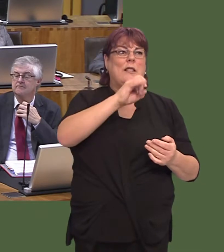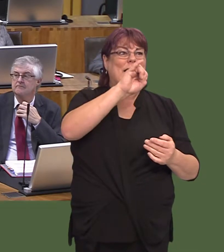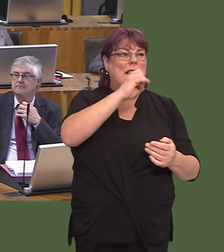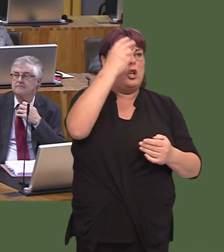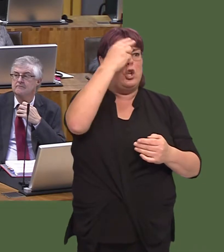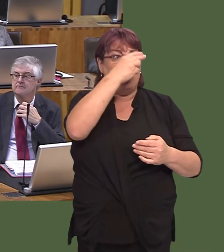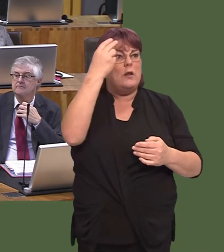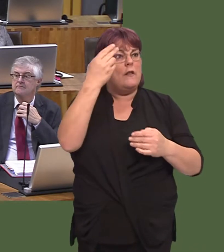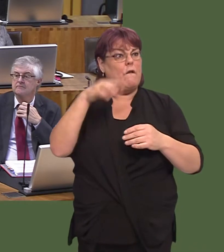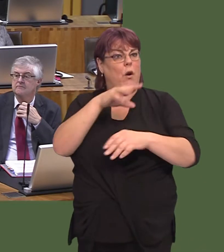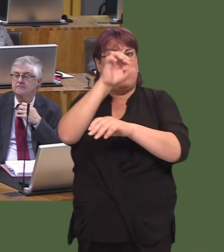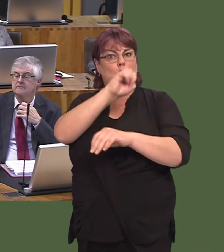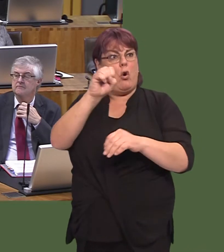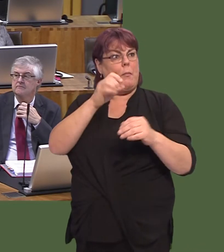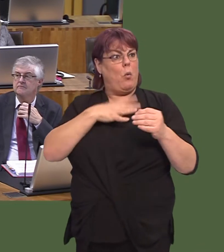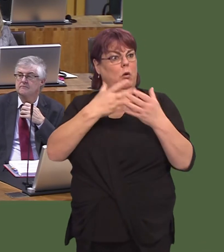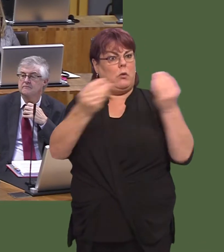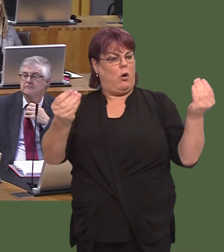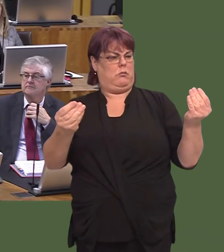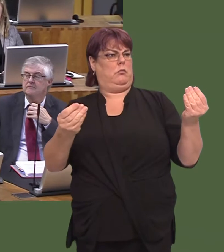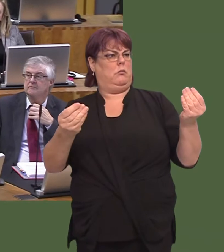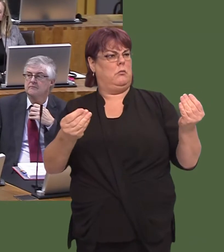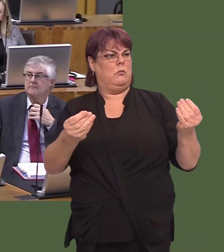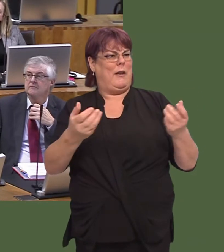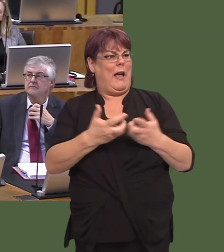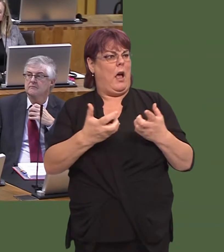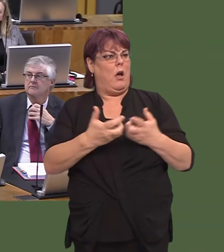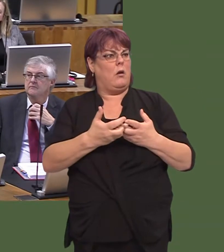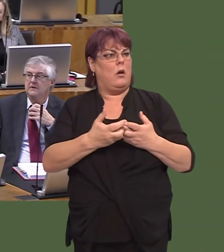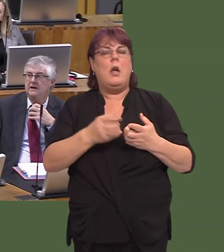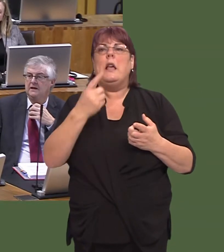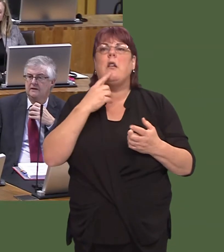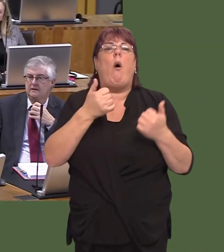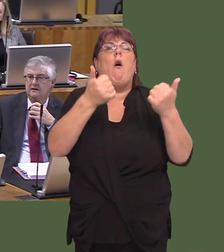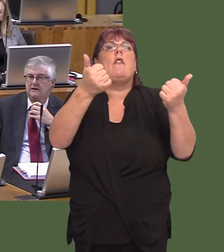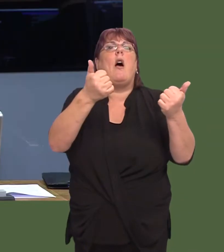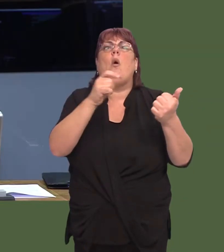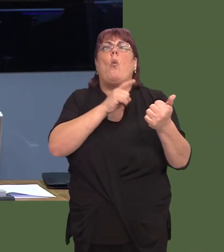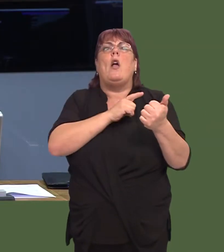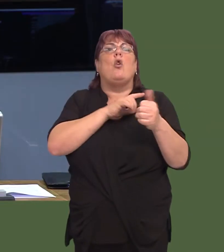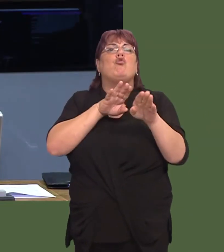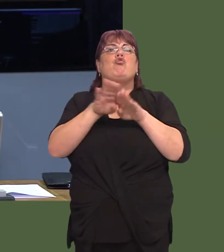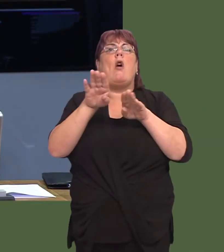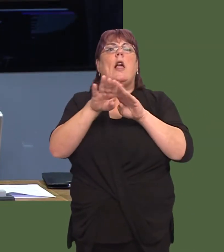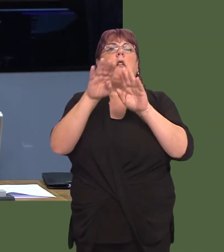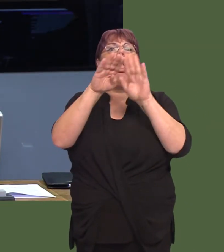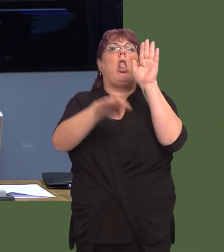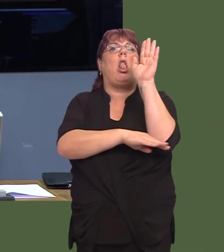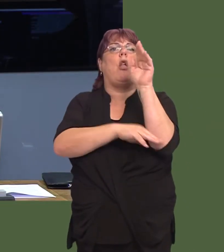Because what he seems to be saying is that thatís fine, as long as we train people to a lower standard in the future, and that will be fine as far as the future is concerned.